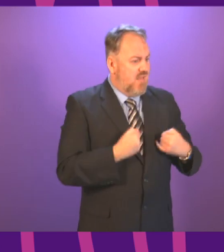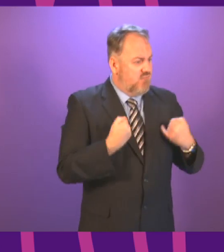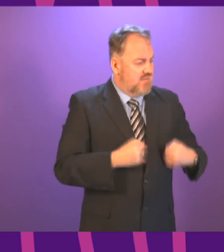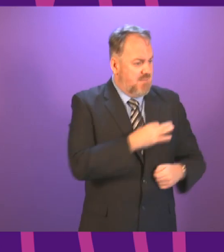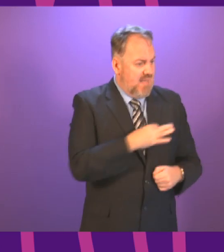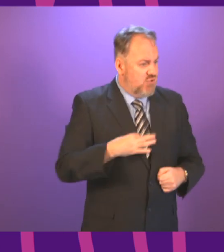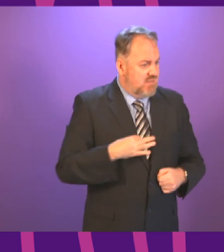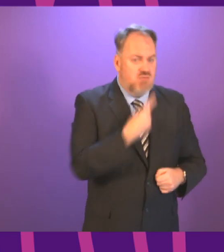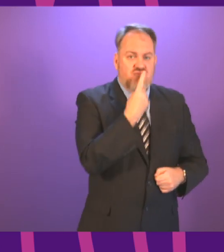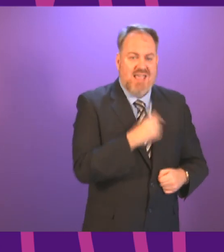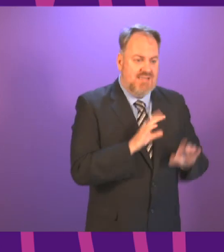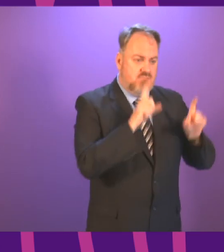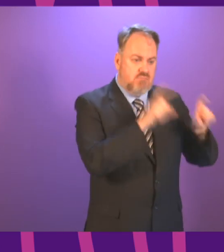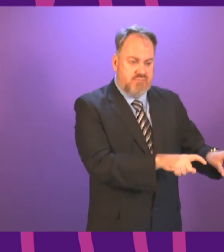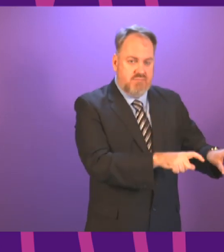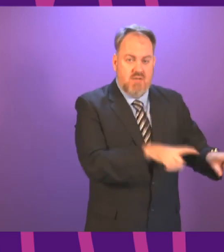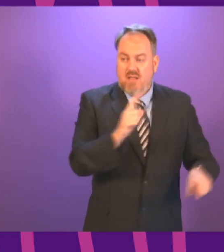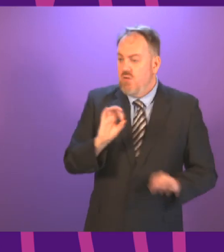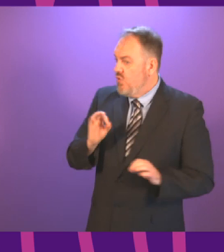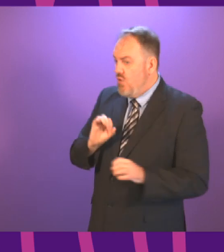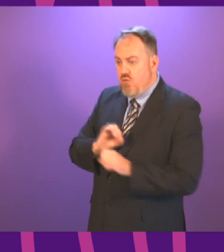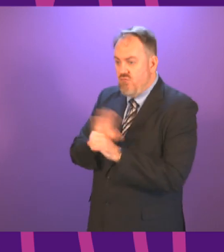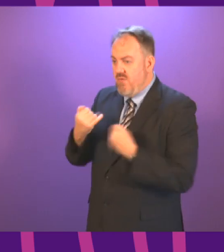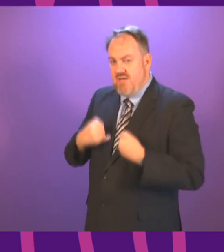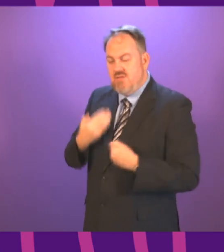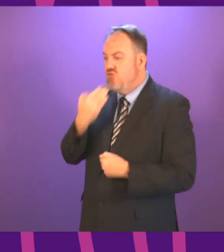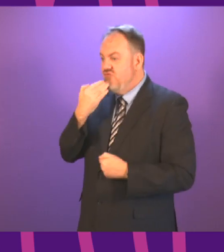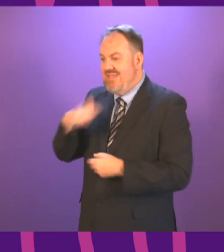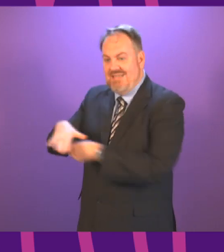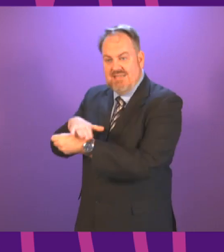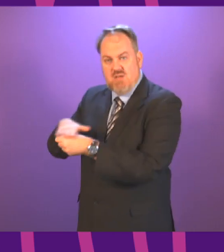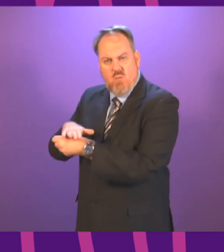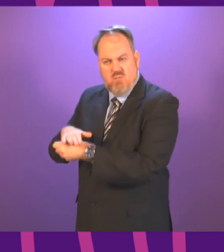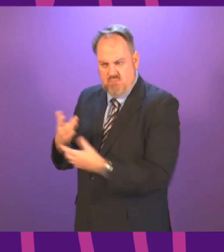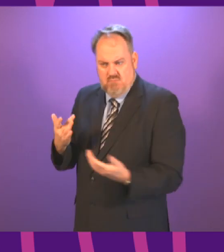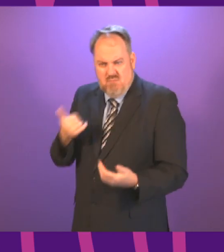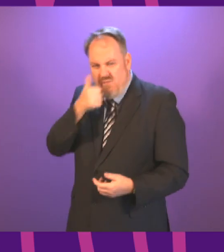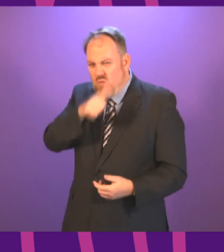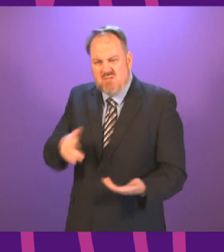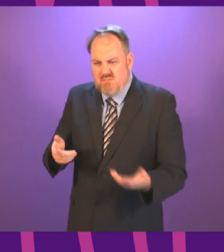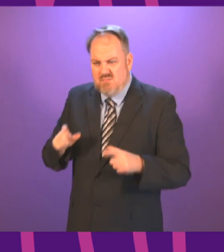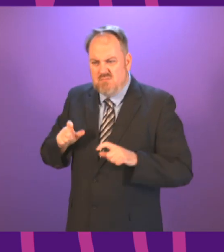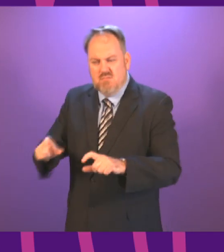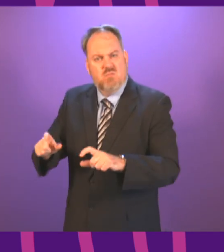patients according to the red and green zones plan that I mentioned earlier. Obviously,